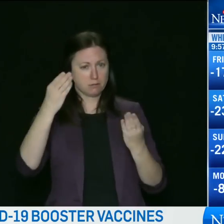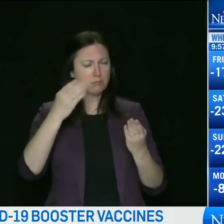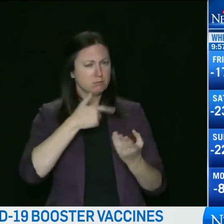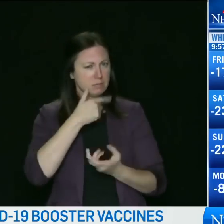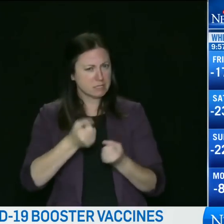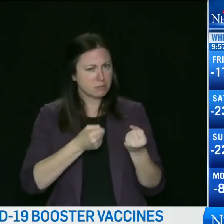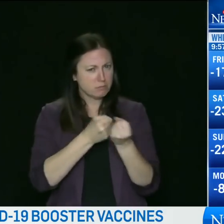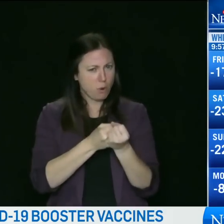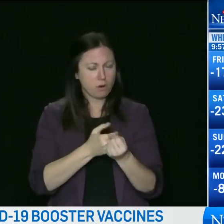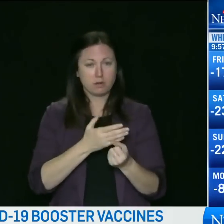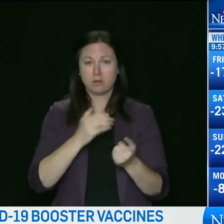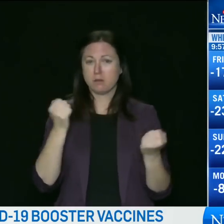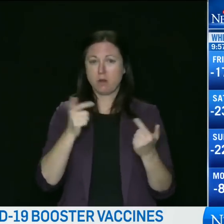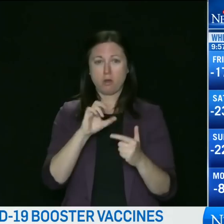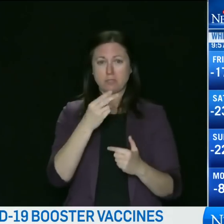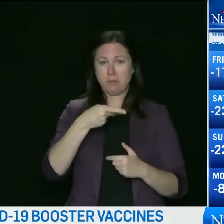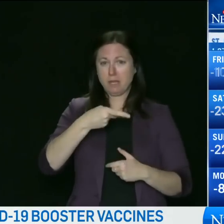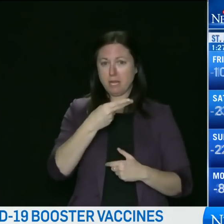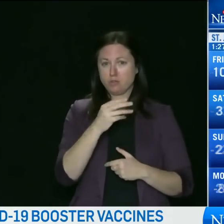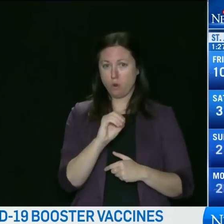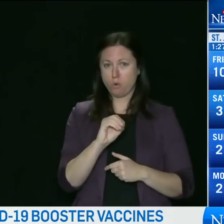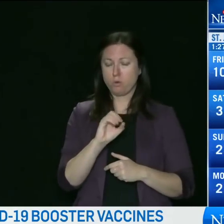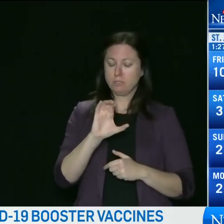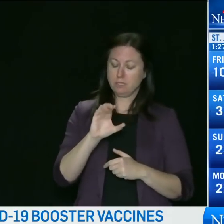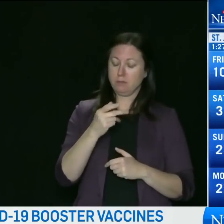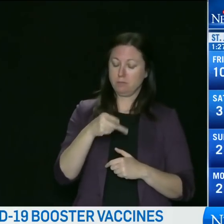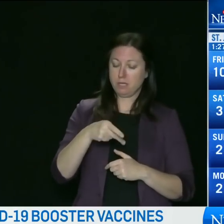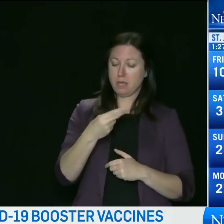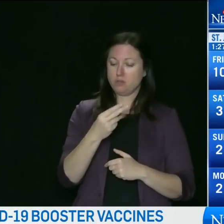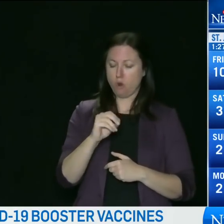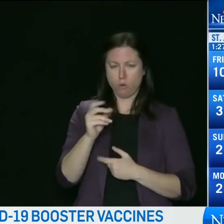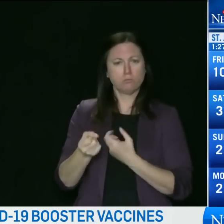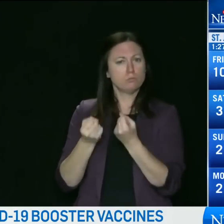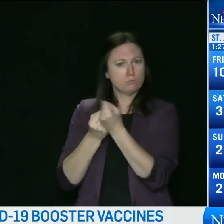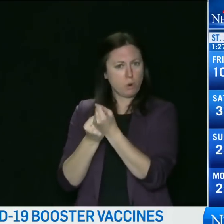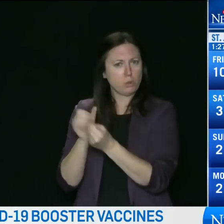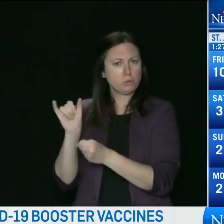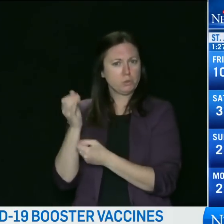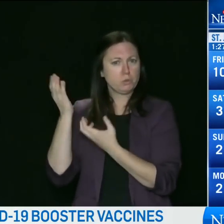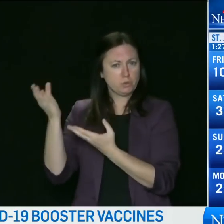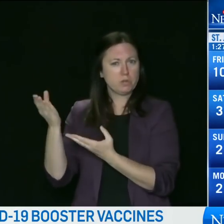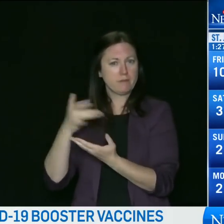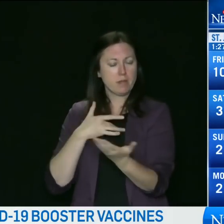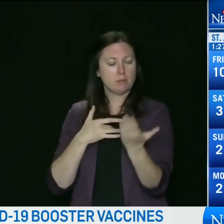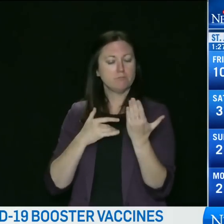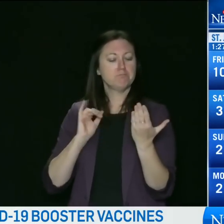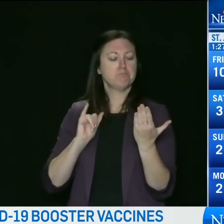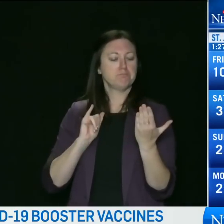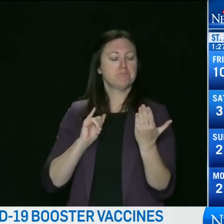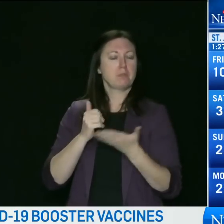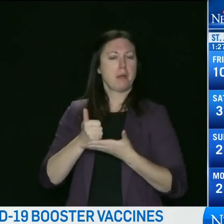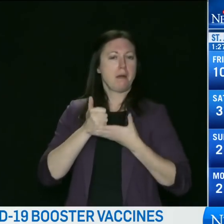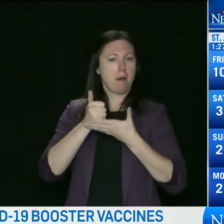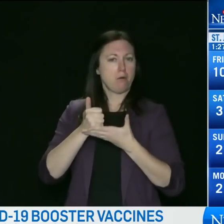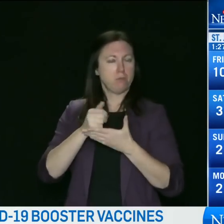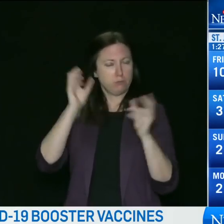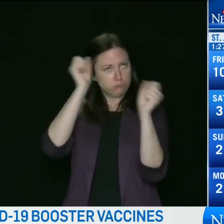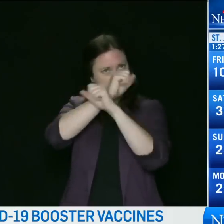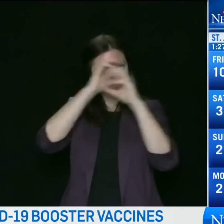BUT I THINK -- I STRONGLY SUPPORT THE NACI RECOMMENDATIONS AND ALL OF MY COLLEAGUES, THE CHIEF MEDICAL OFFICERS, WILL